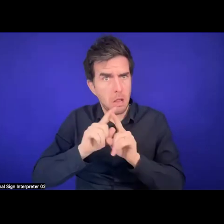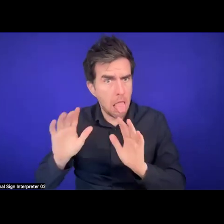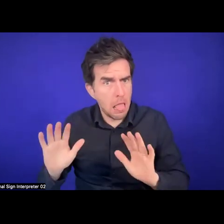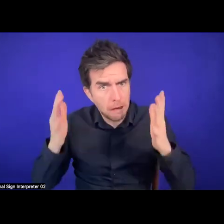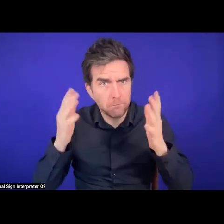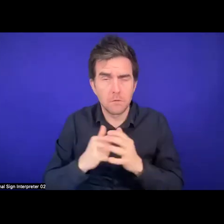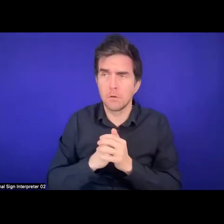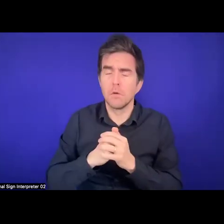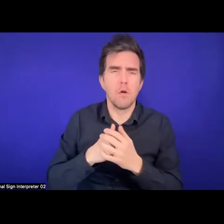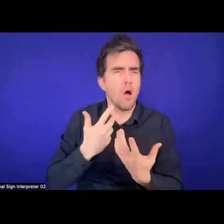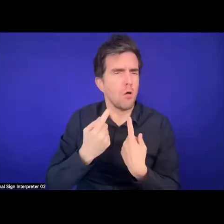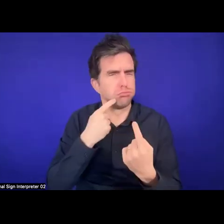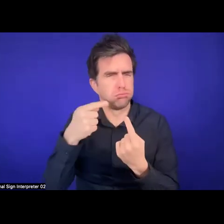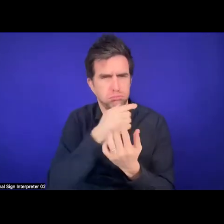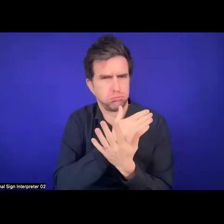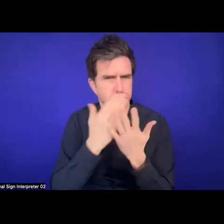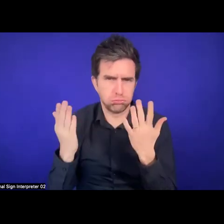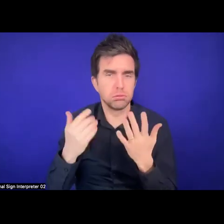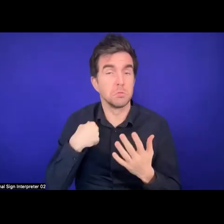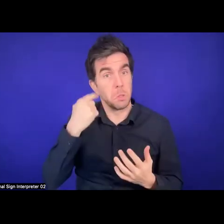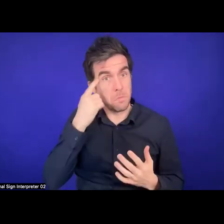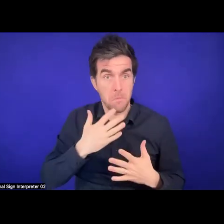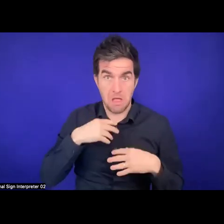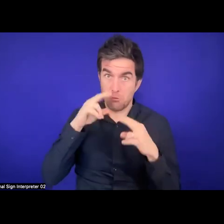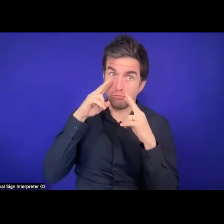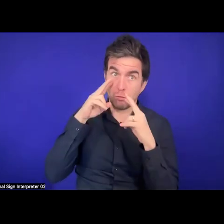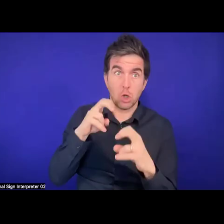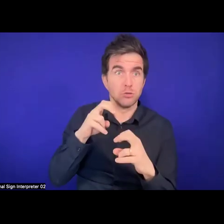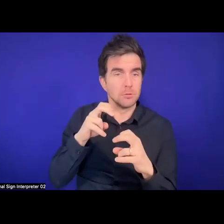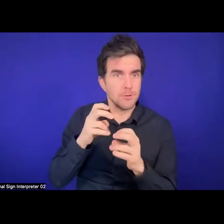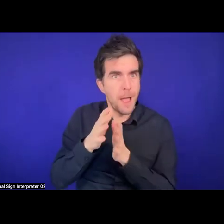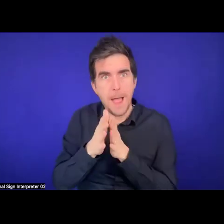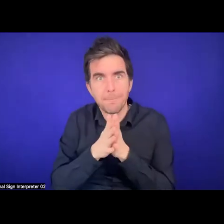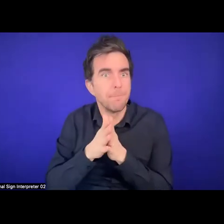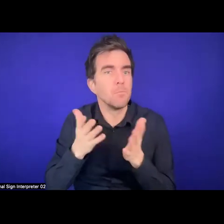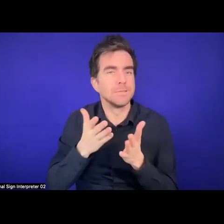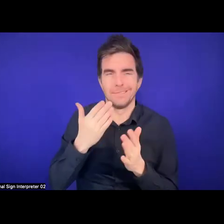rights. Research on independent living, the institutionalisation, legal capacity and